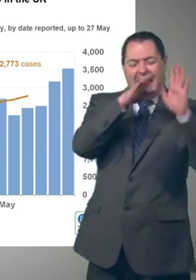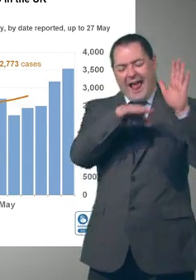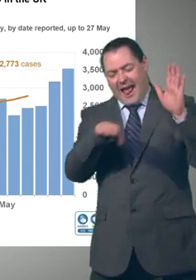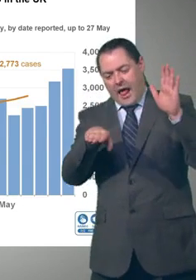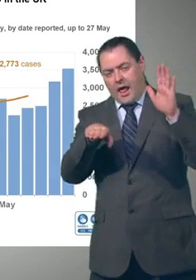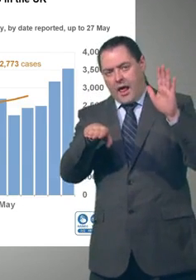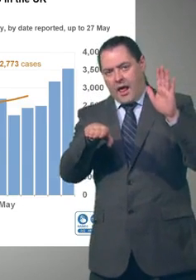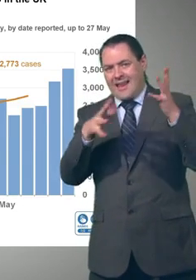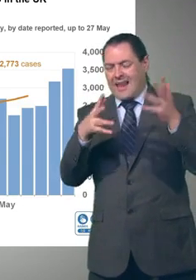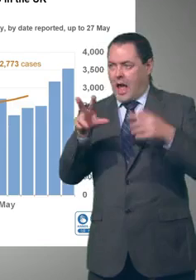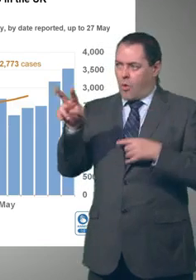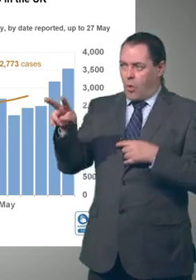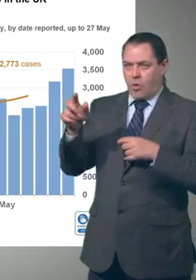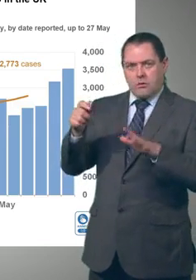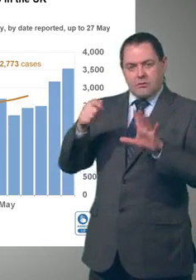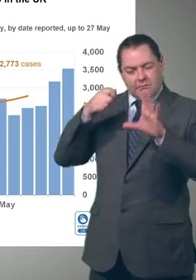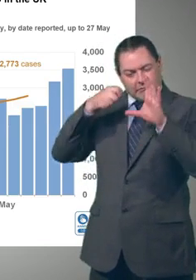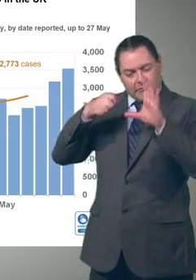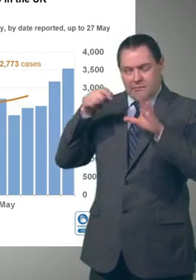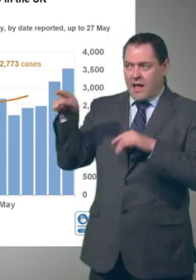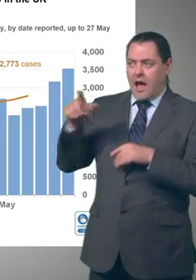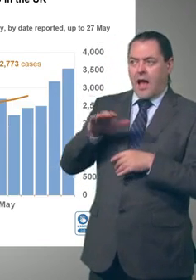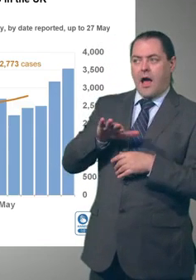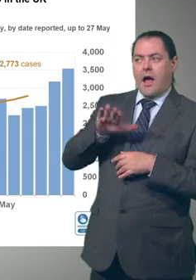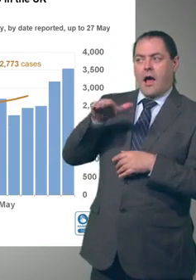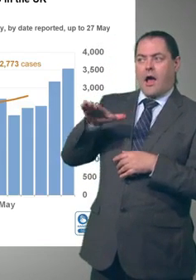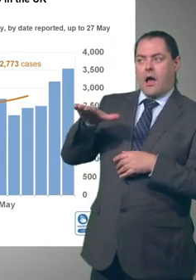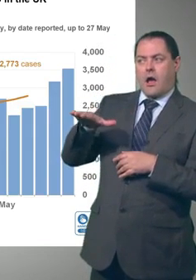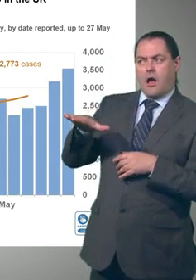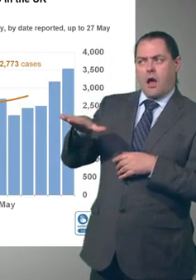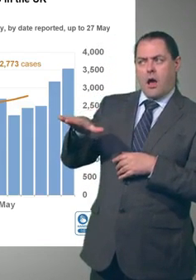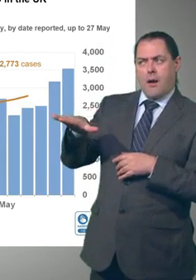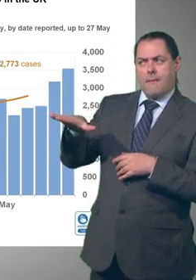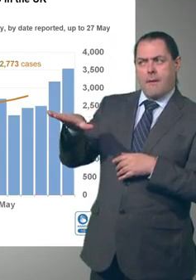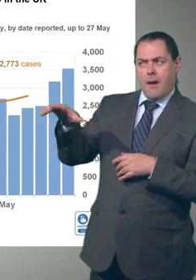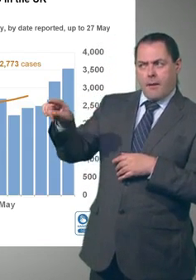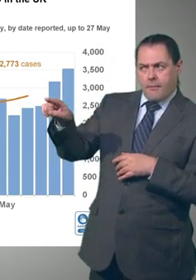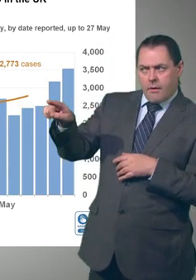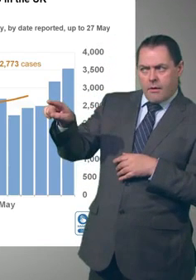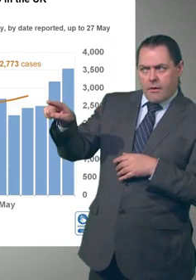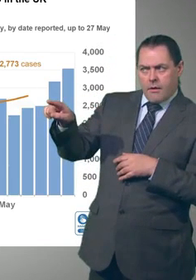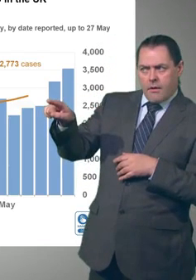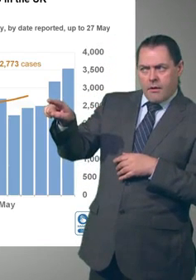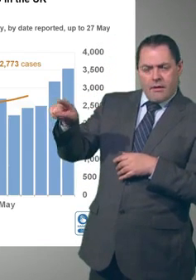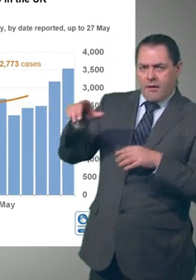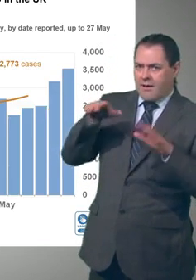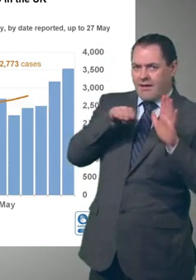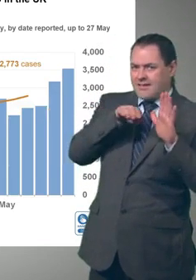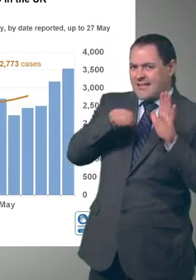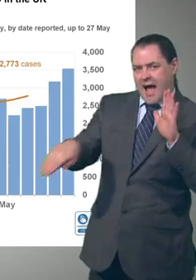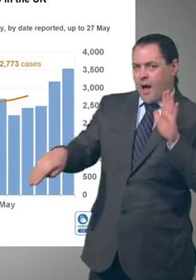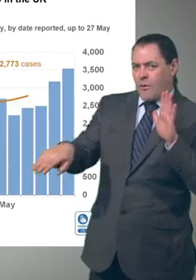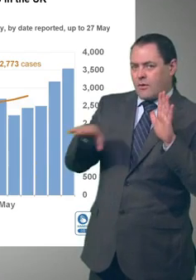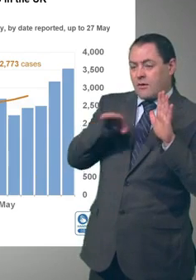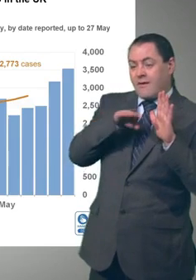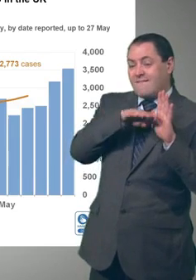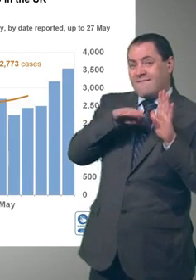an upward rising cases, which the Secretary of state has referred to so these are 7 day